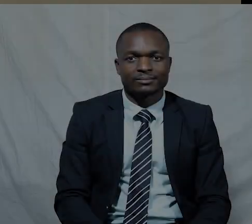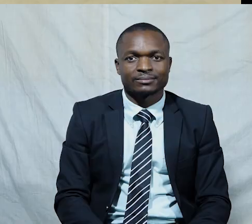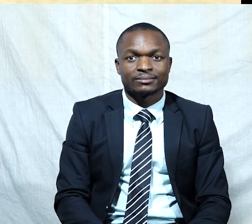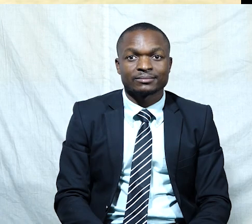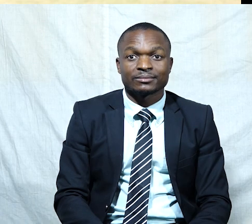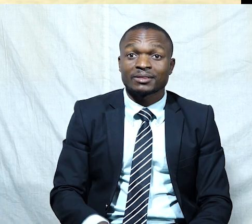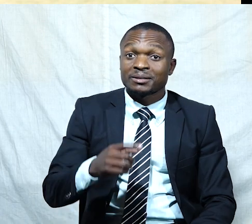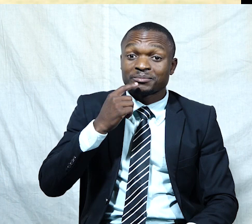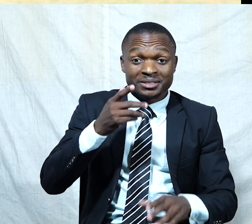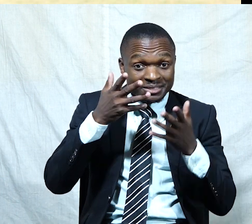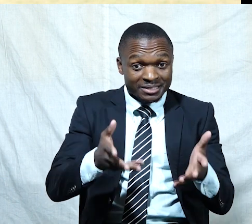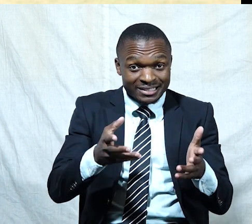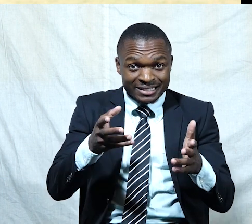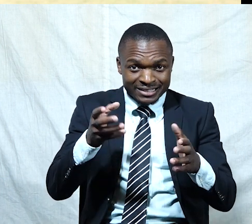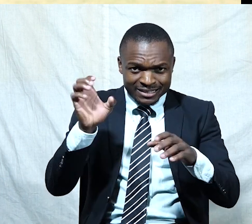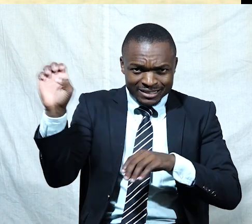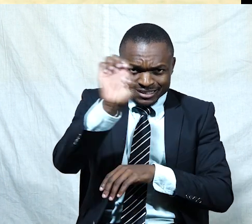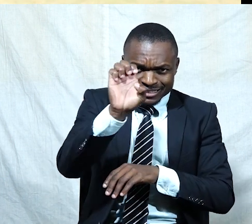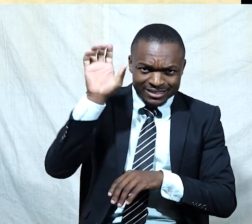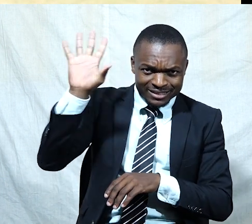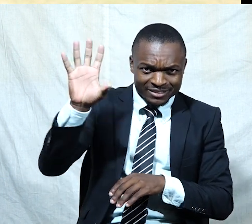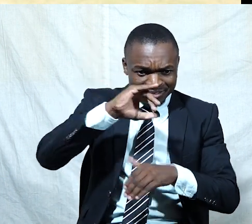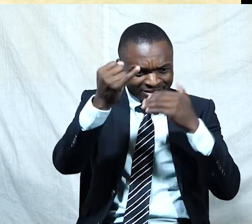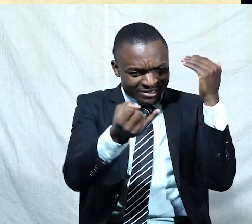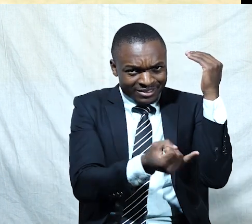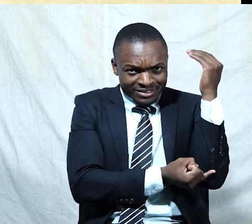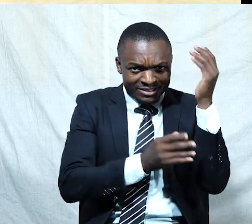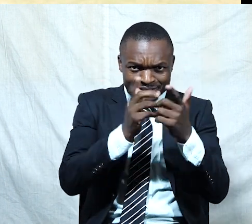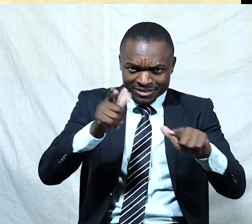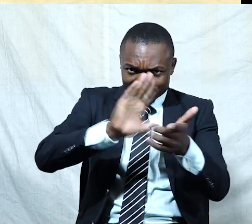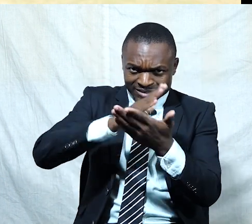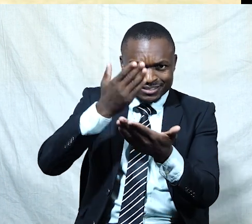I'm telling you here in Eastern Province, with the introduction of sign language interpretation on